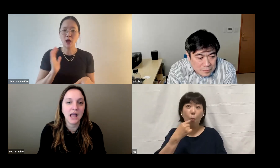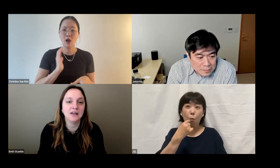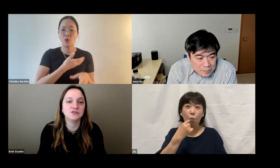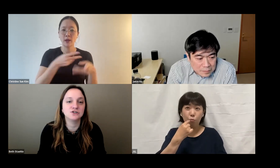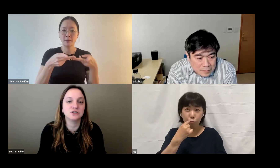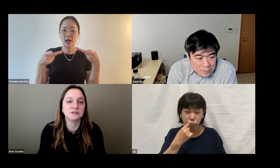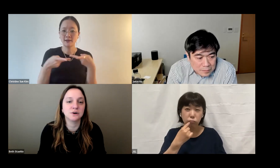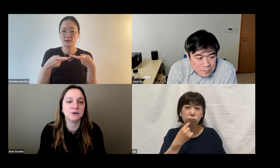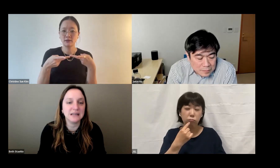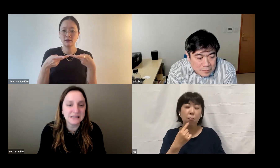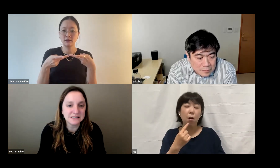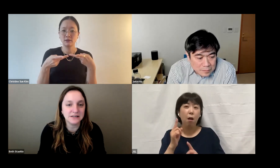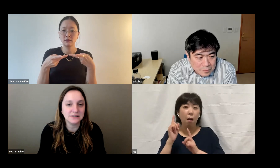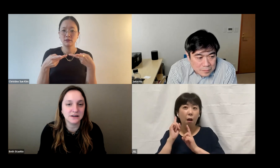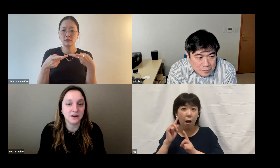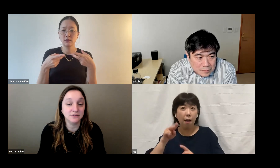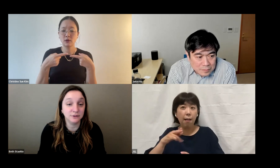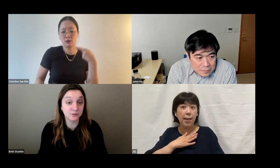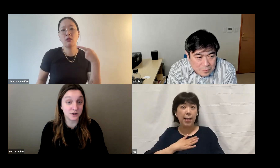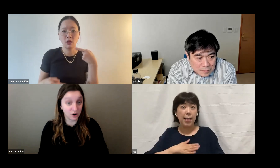it's just so easy to kind of lose our place